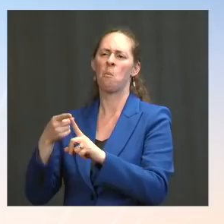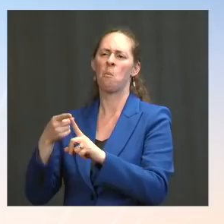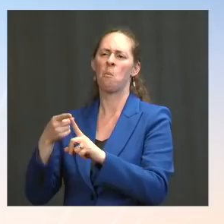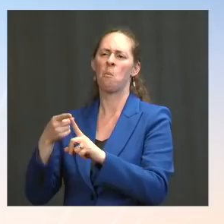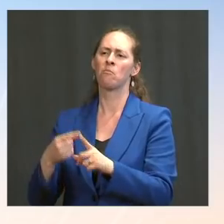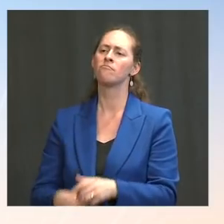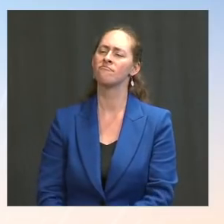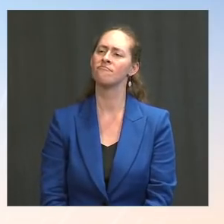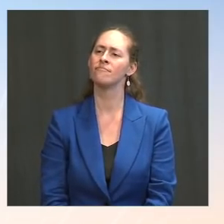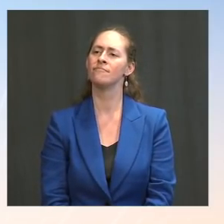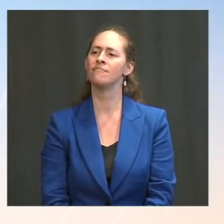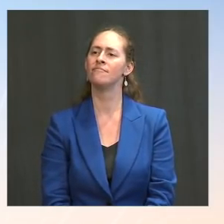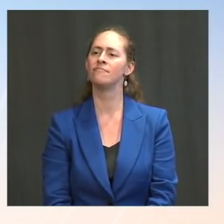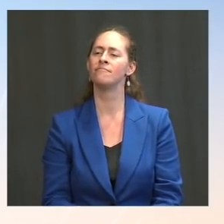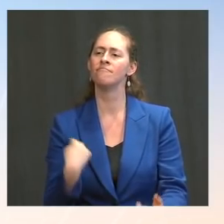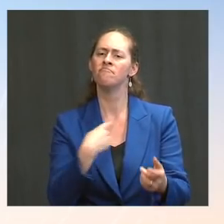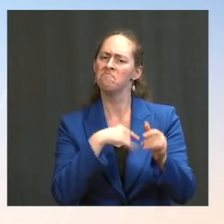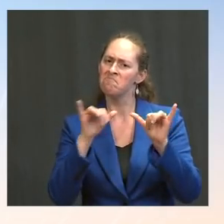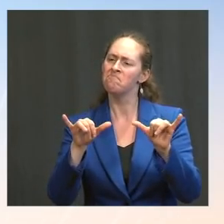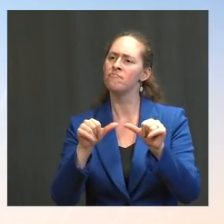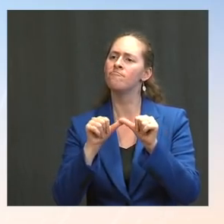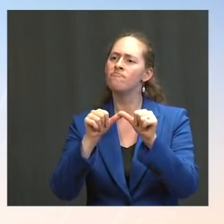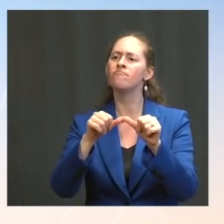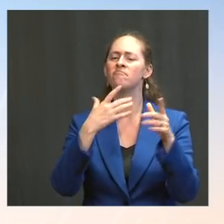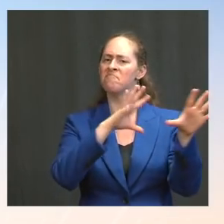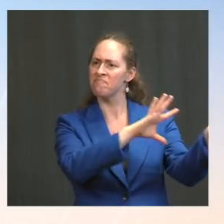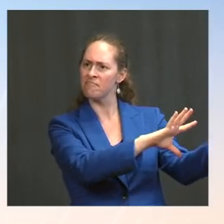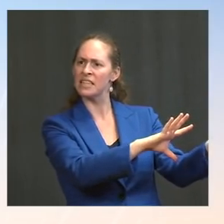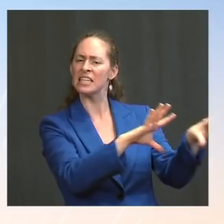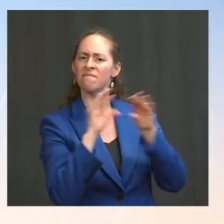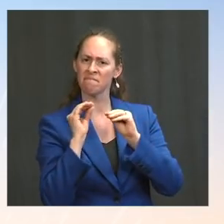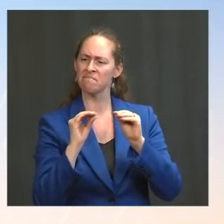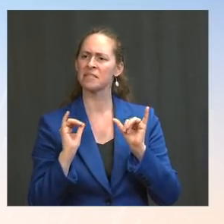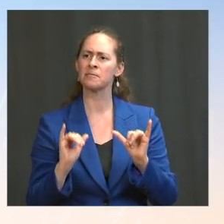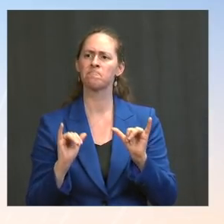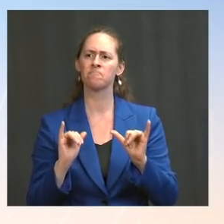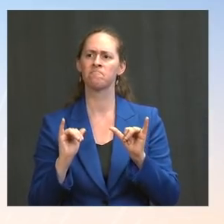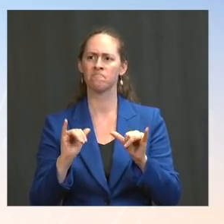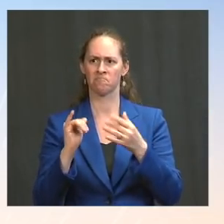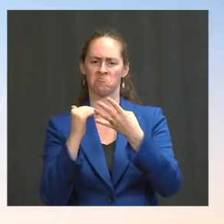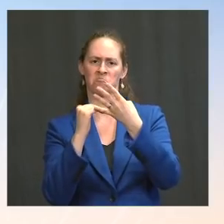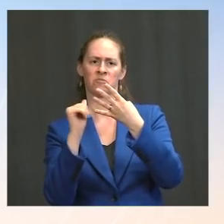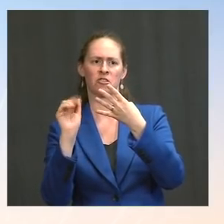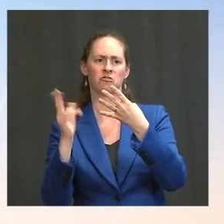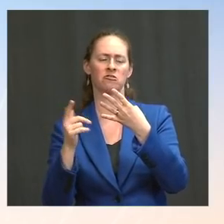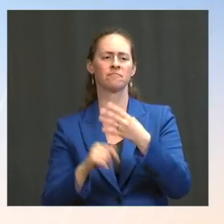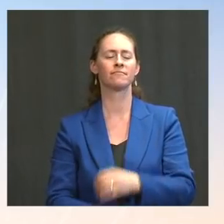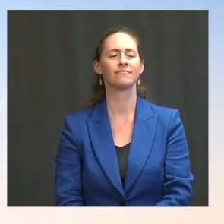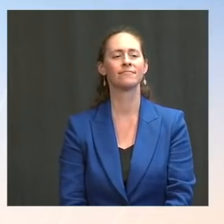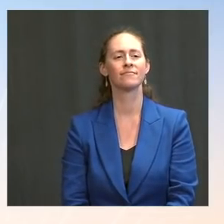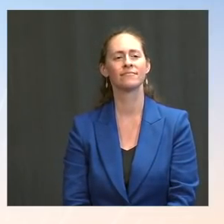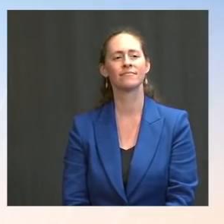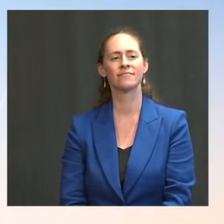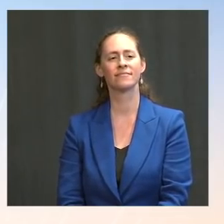toward our withdrawal plan by the end of August. The Press: Could I ask you a follow-up on something you said yesterday. You were asked about the end of the Supreme Court term. You reiterated the President's commitment,